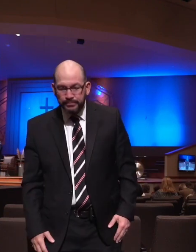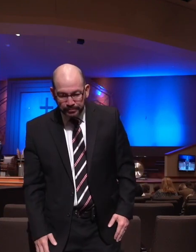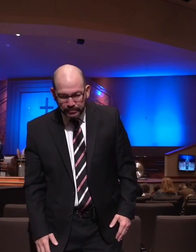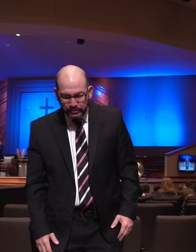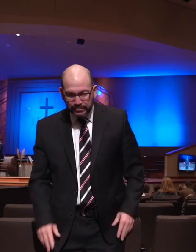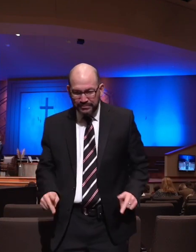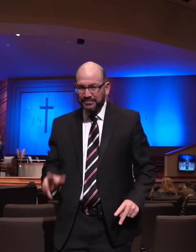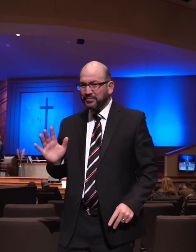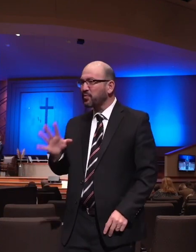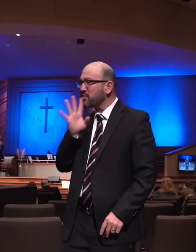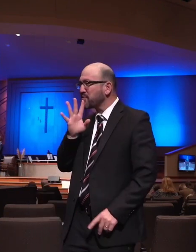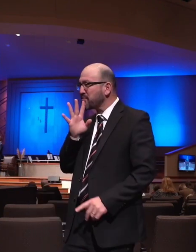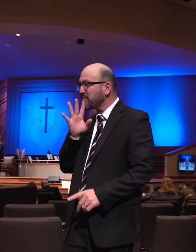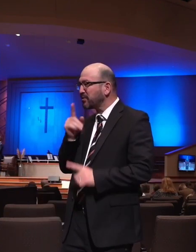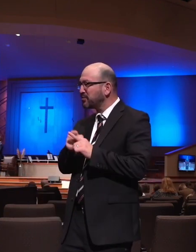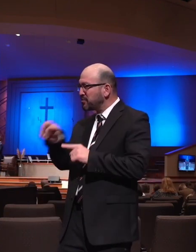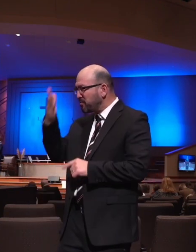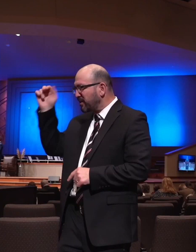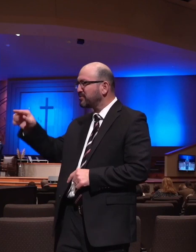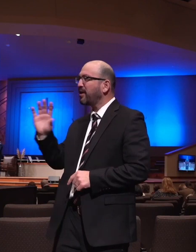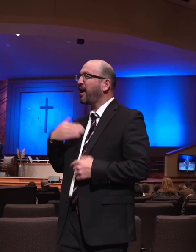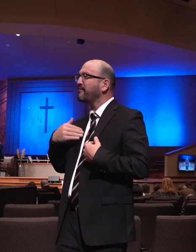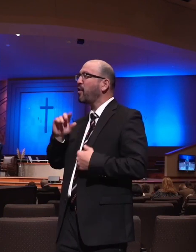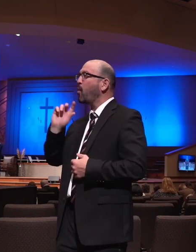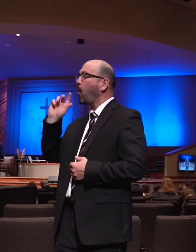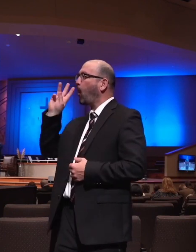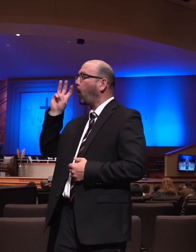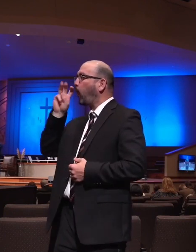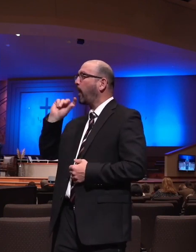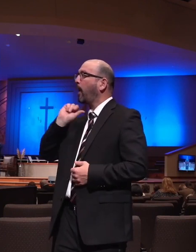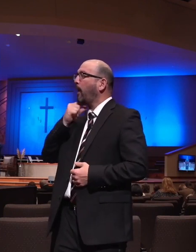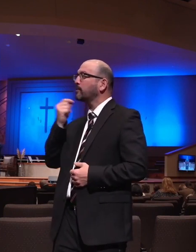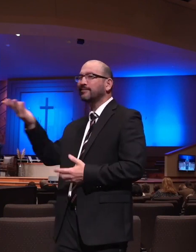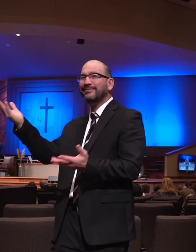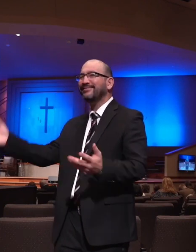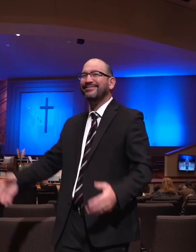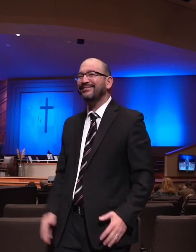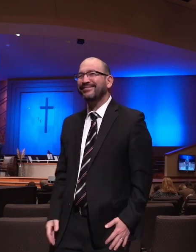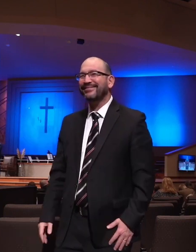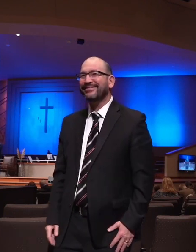just because you're from another stop looking at your obstacles and see